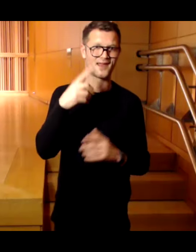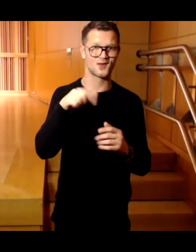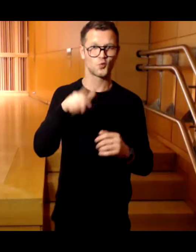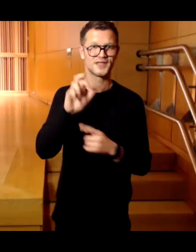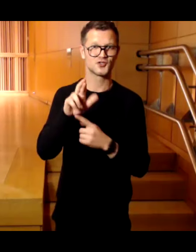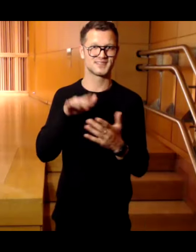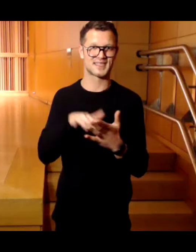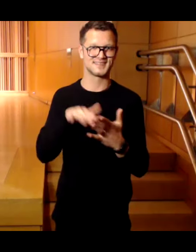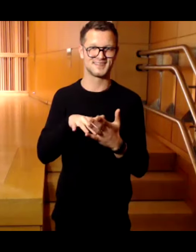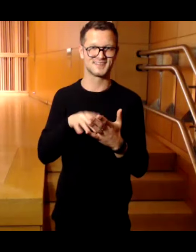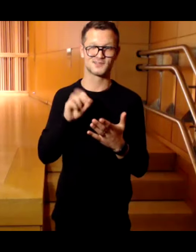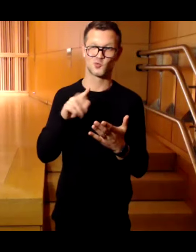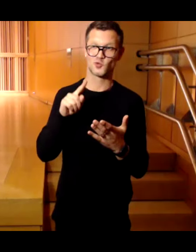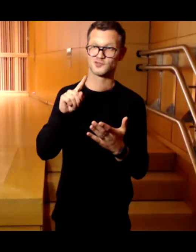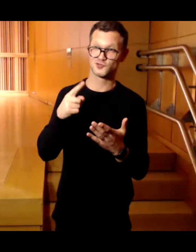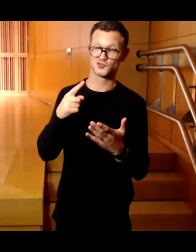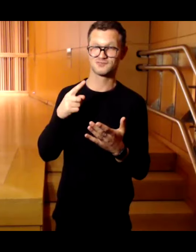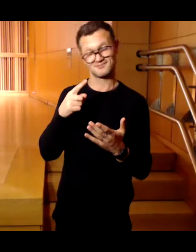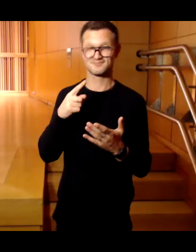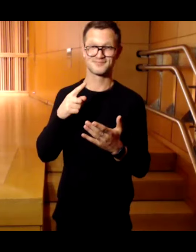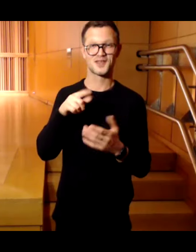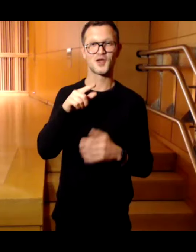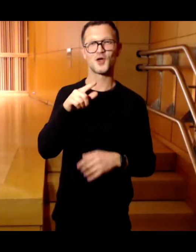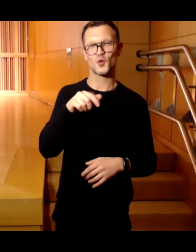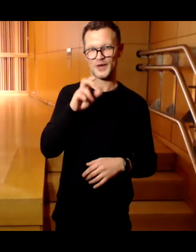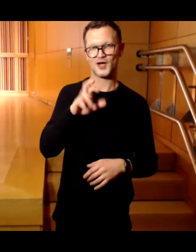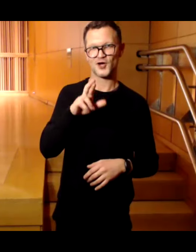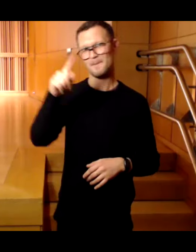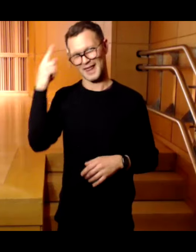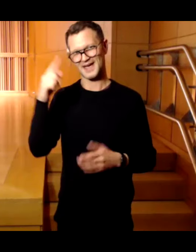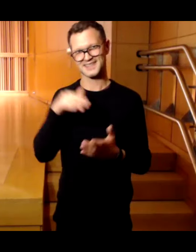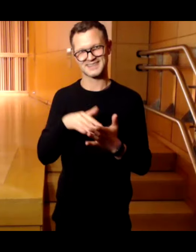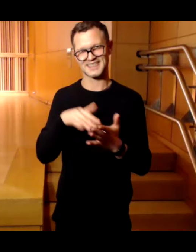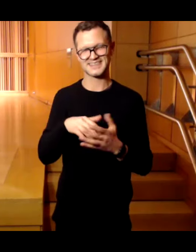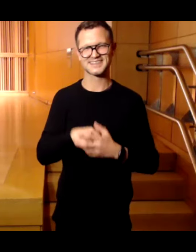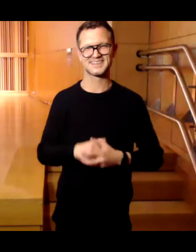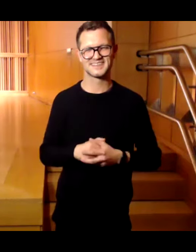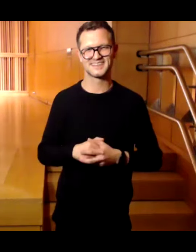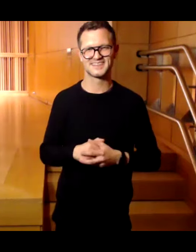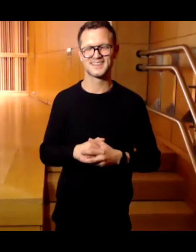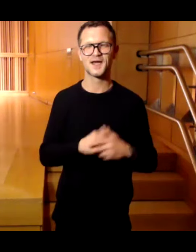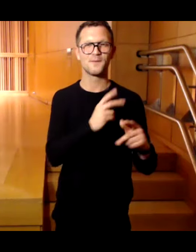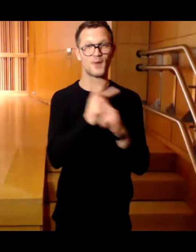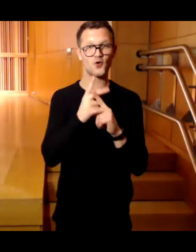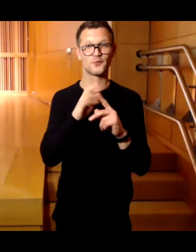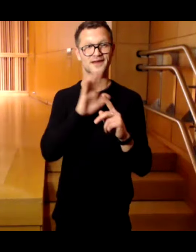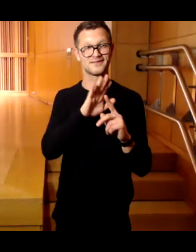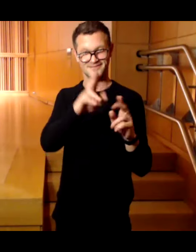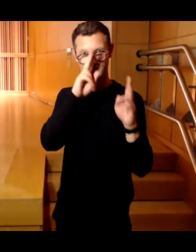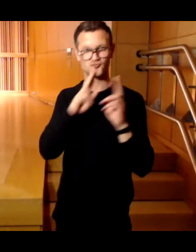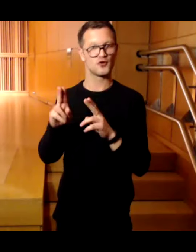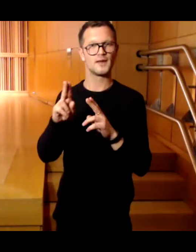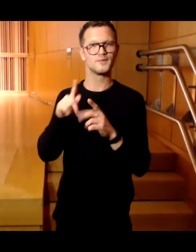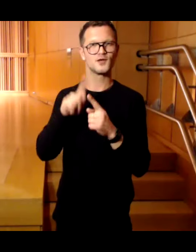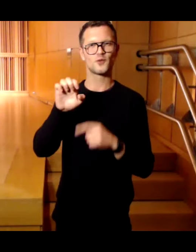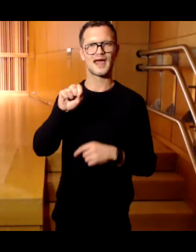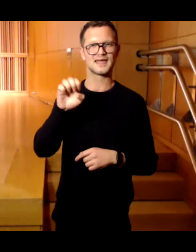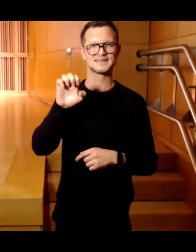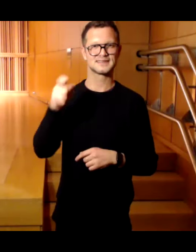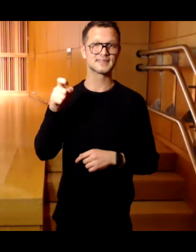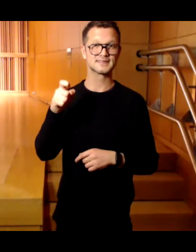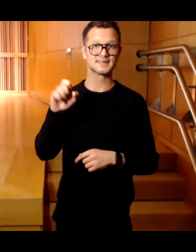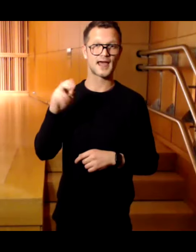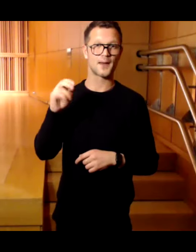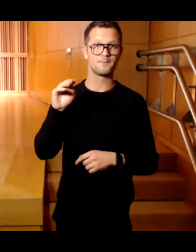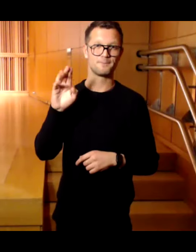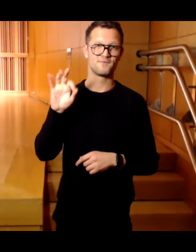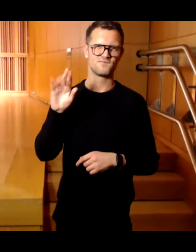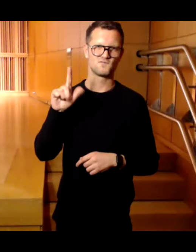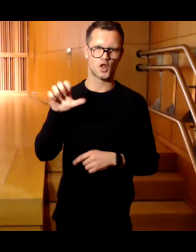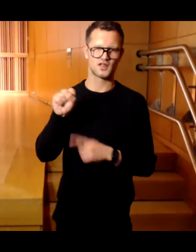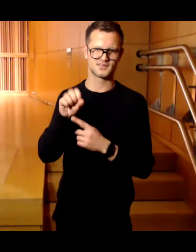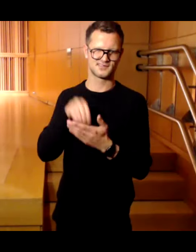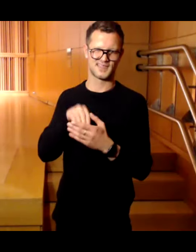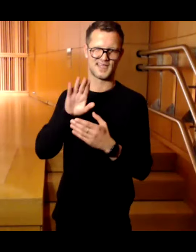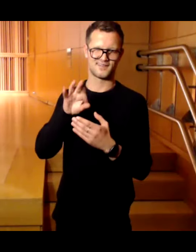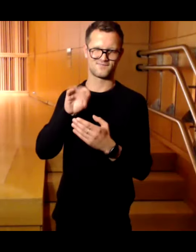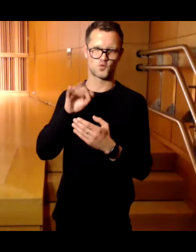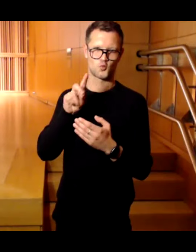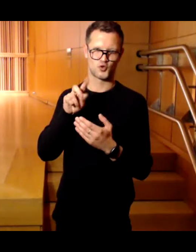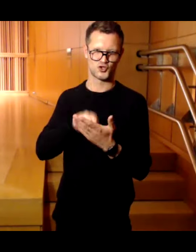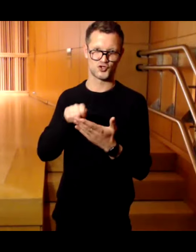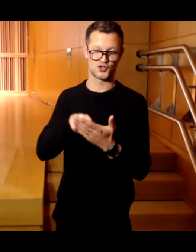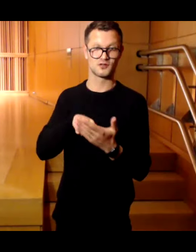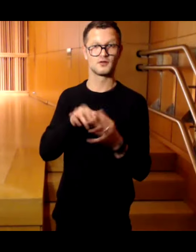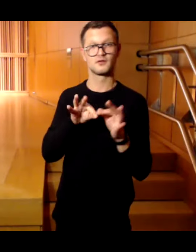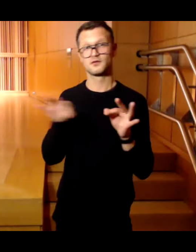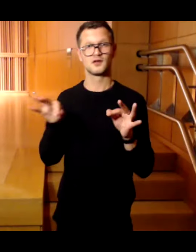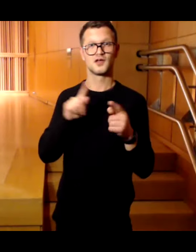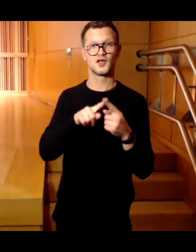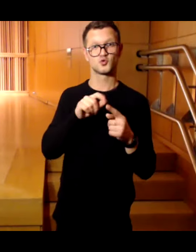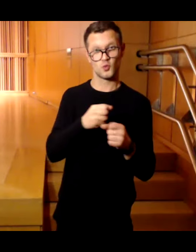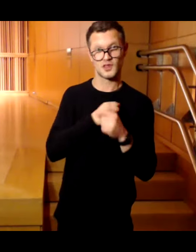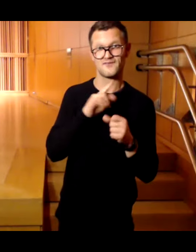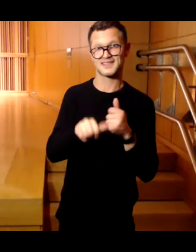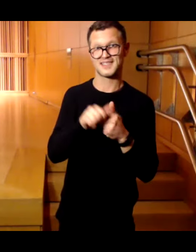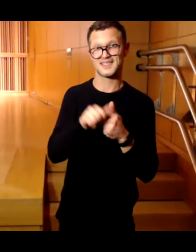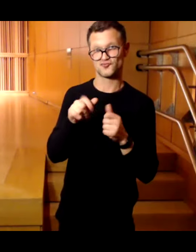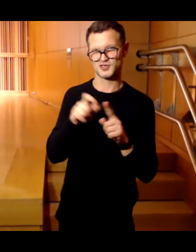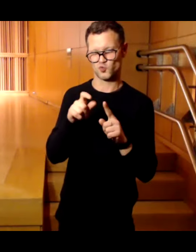Or shall I say, queer Black Studies? Borrowing Robert's tribute to Essex Hemfields in the forward, uh, To Love is a Dangerous Word, selected poems by Essex Hemphill.